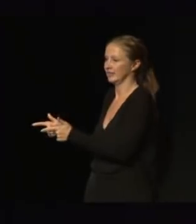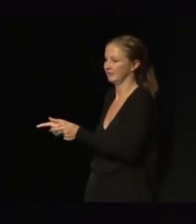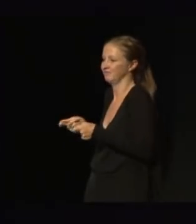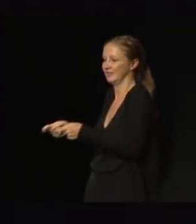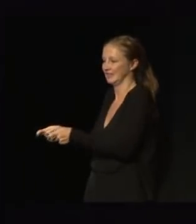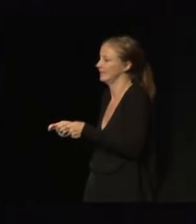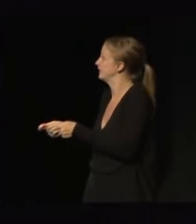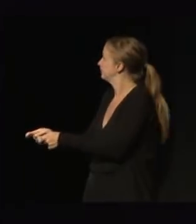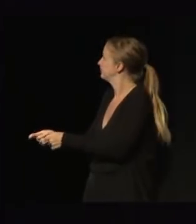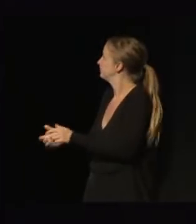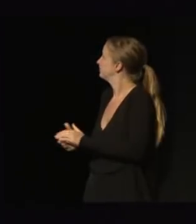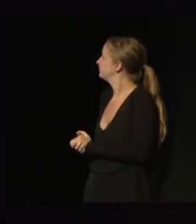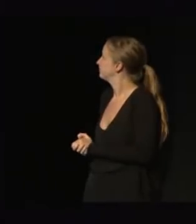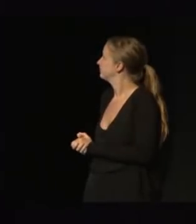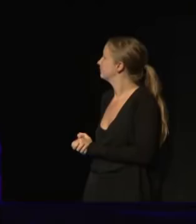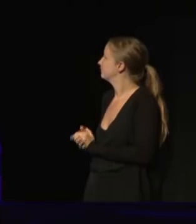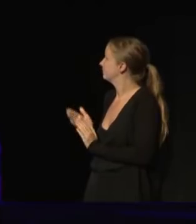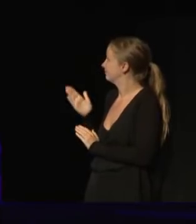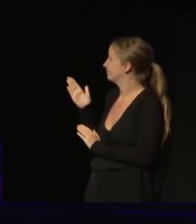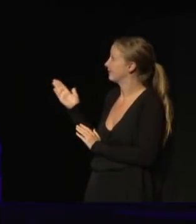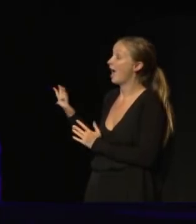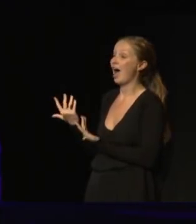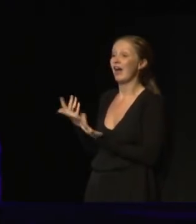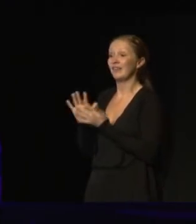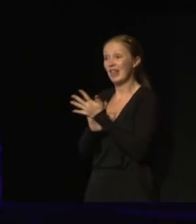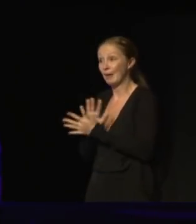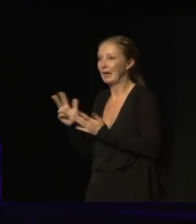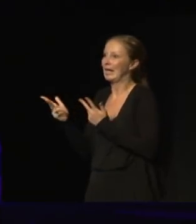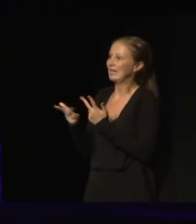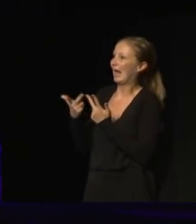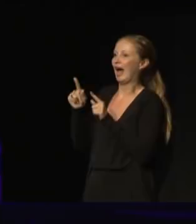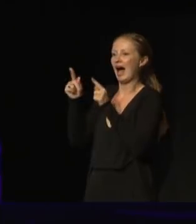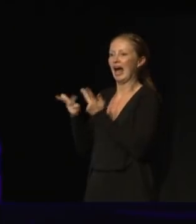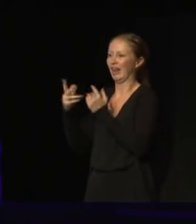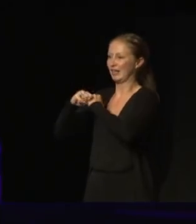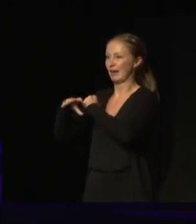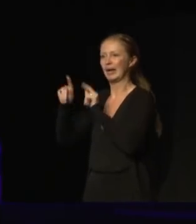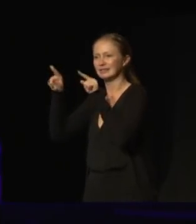And this allows for another set of campaigns and publicity, the notion of torture in prison.